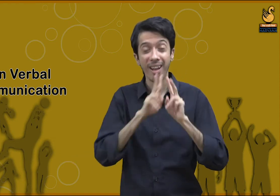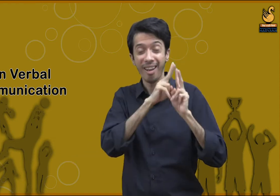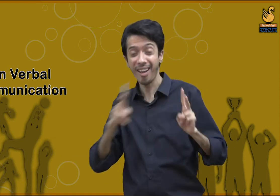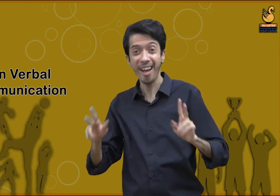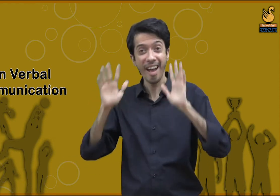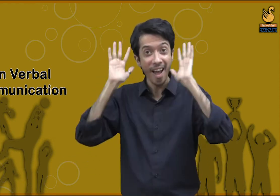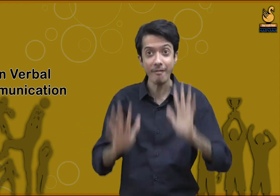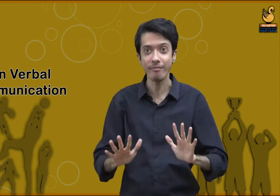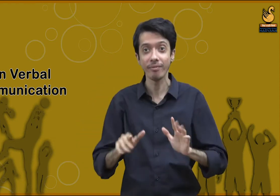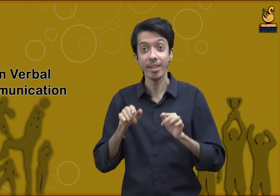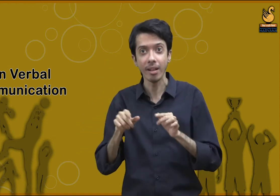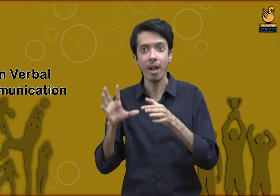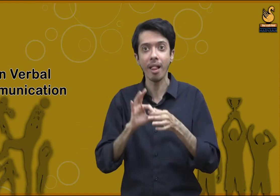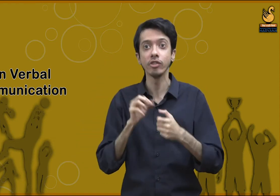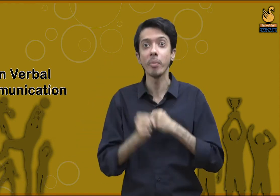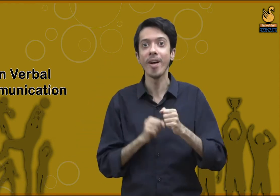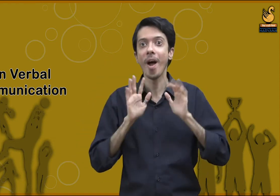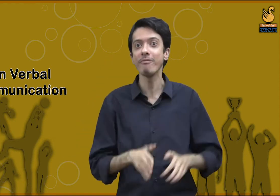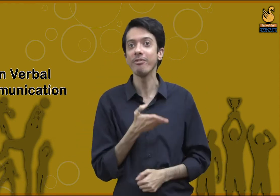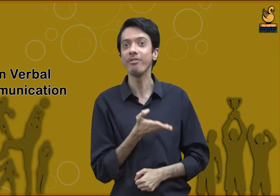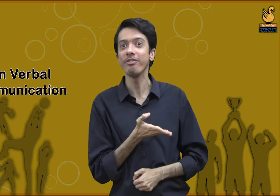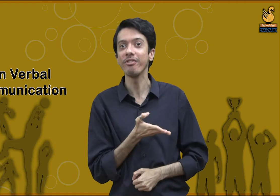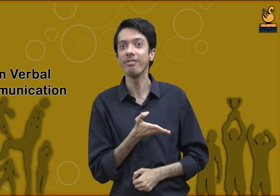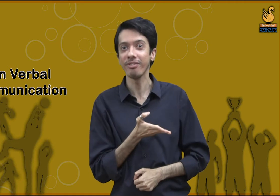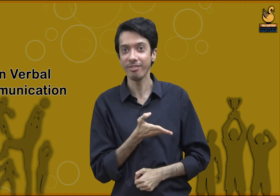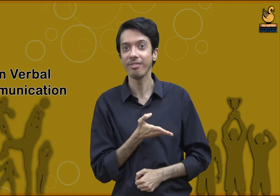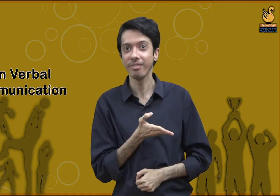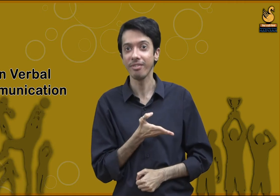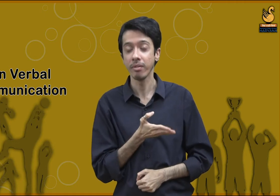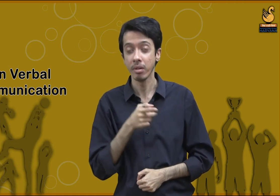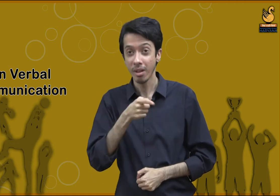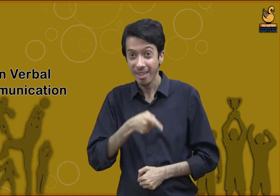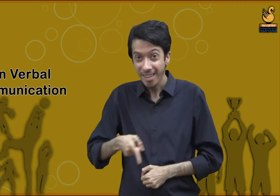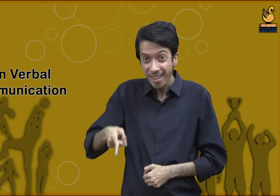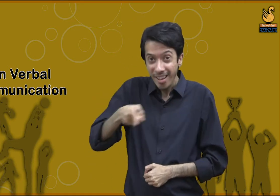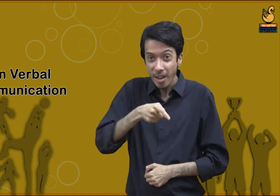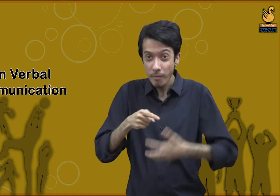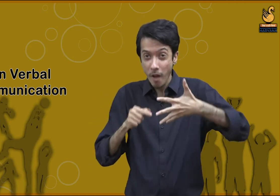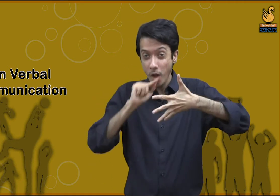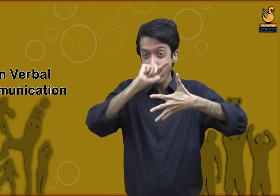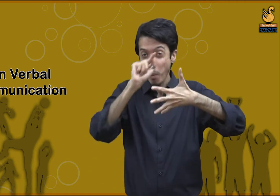Non-verbal communication also used in sports activities. So these are some very basic social